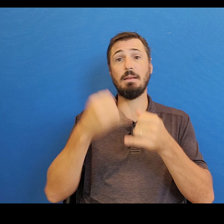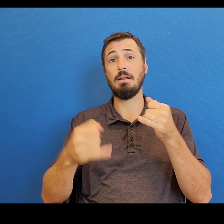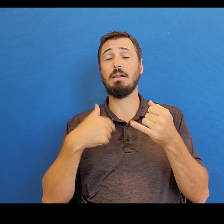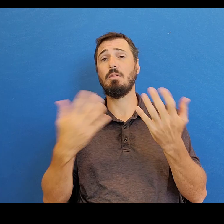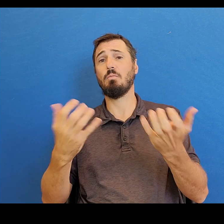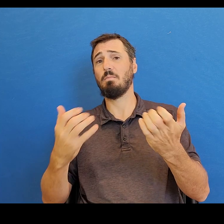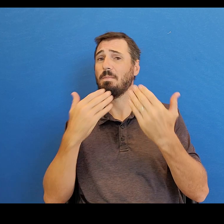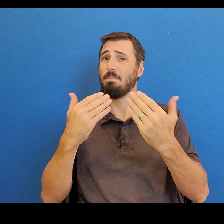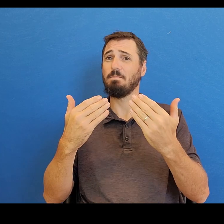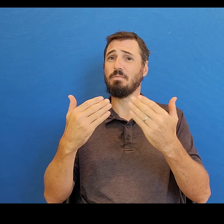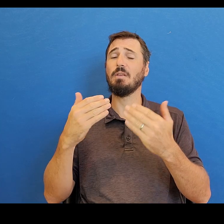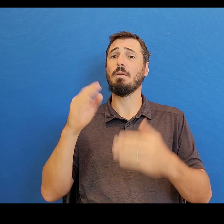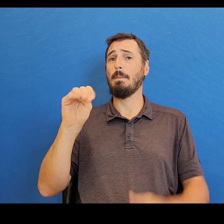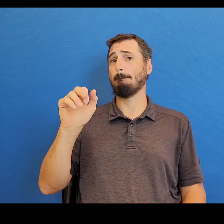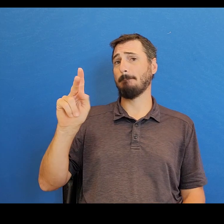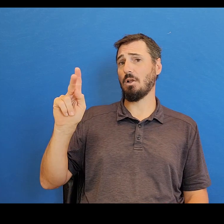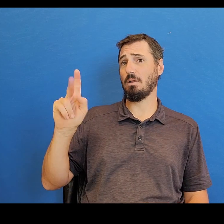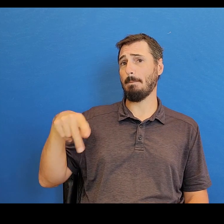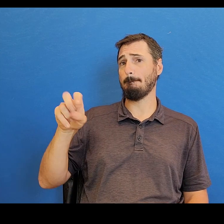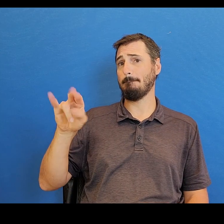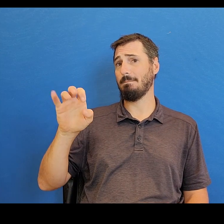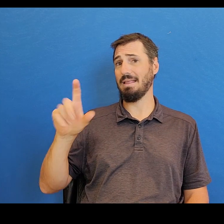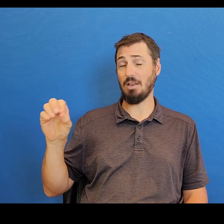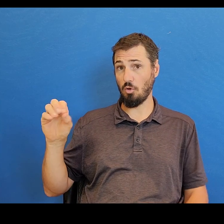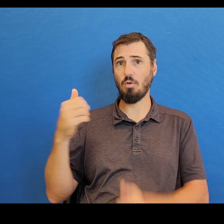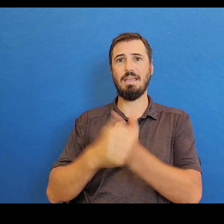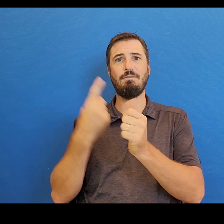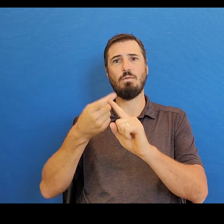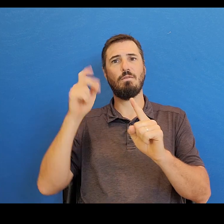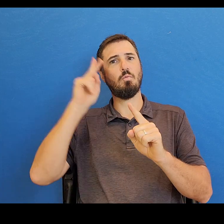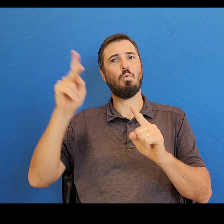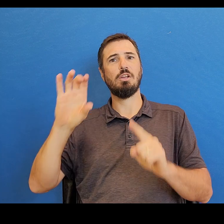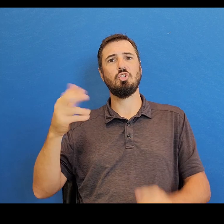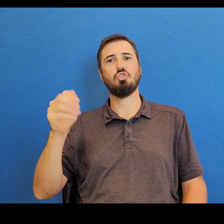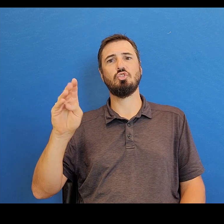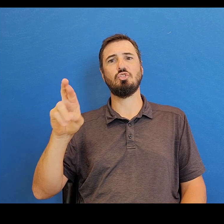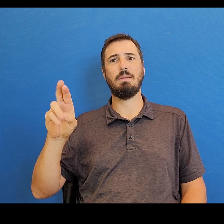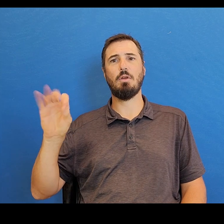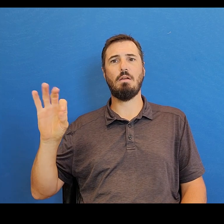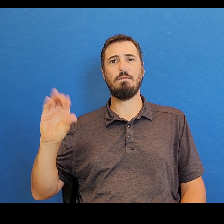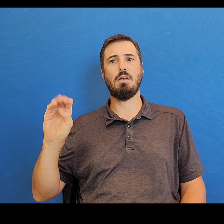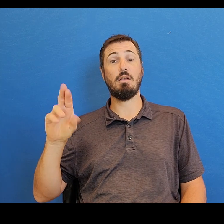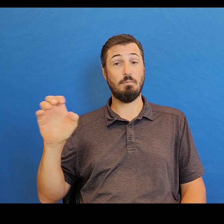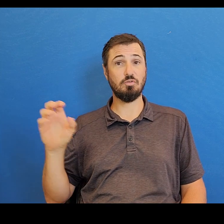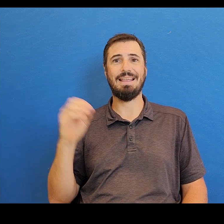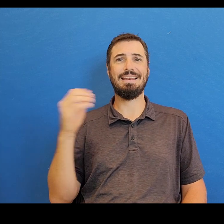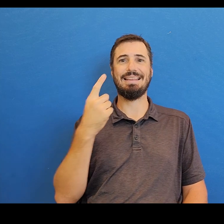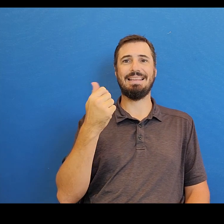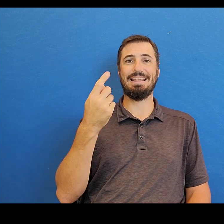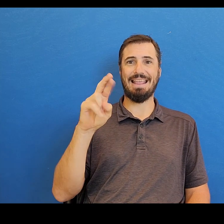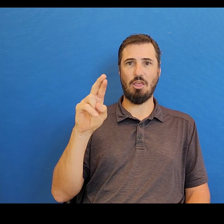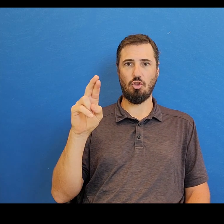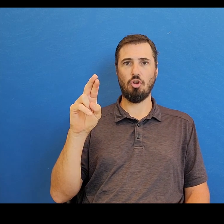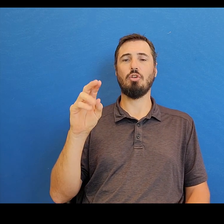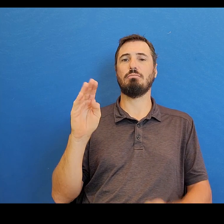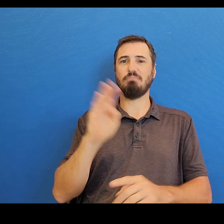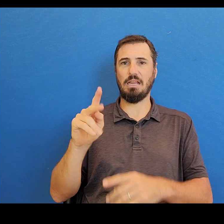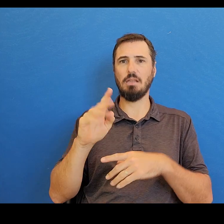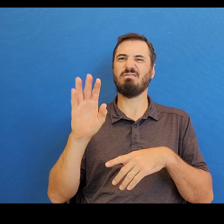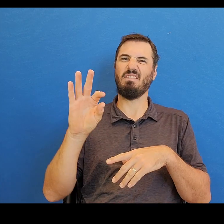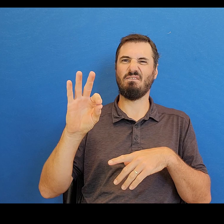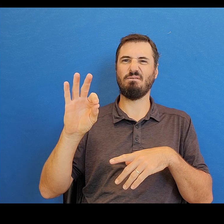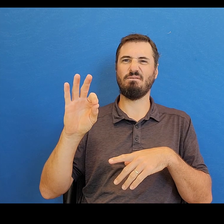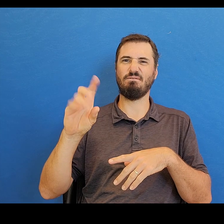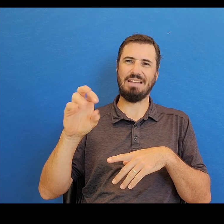Lastly, I’d like to say a special Mahalo to Mark Perriello and everyone at the Kaua‘i Chamber of Commerce and Gather Federal Credit Union for hosting a wonderful luncheon on Wednesday,